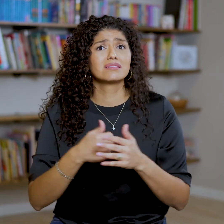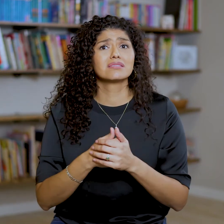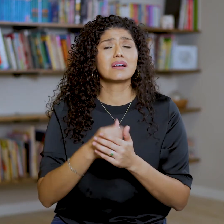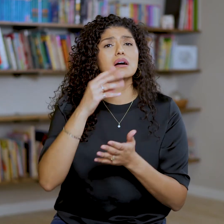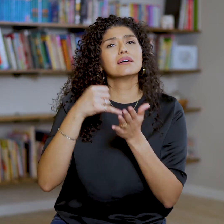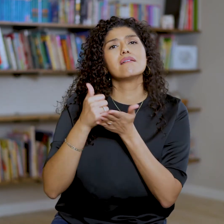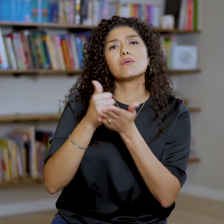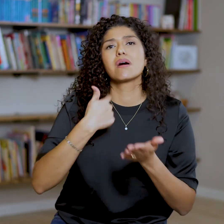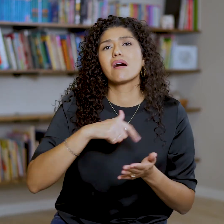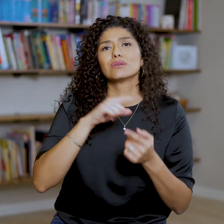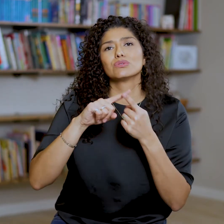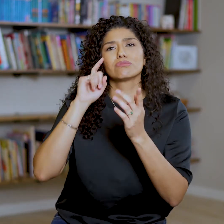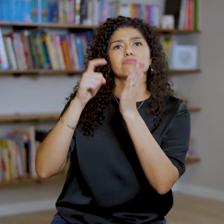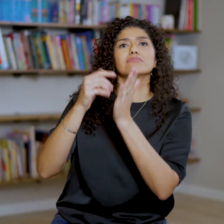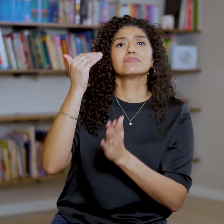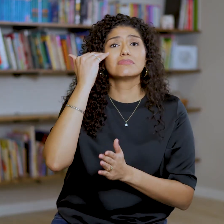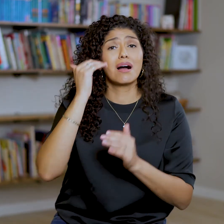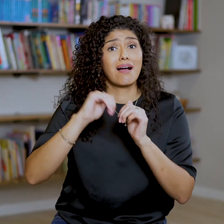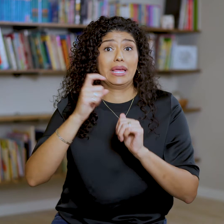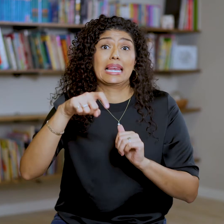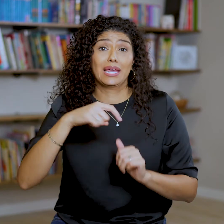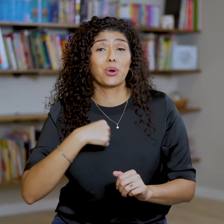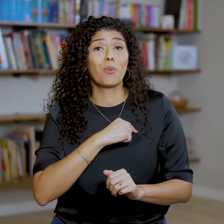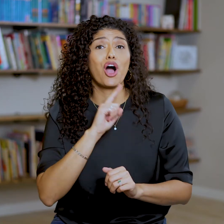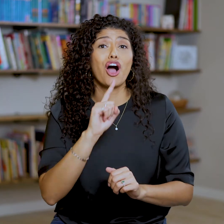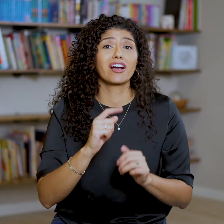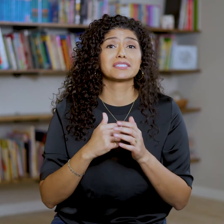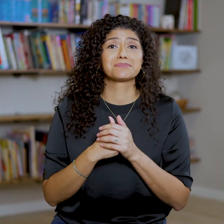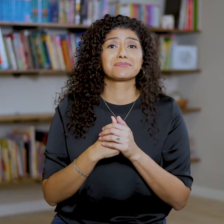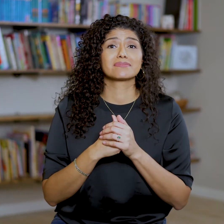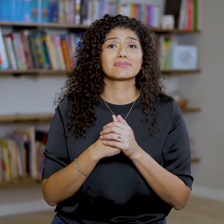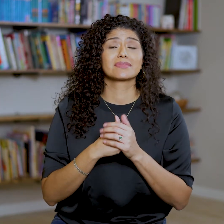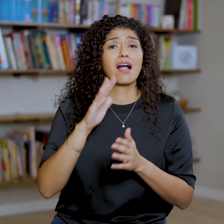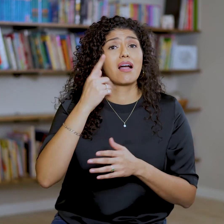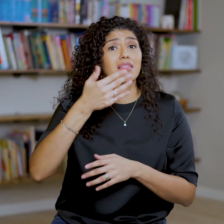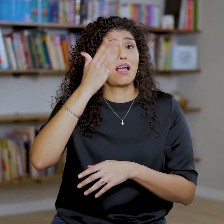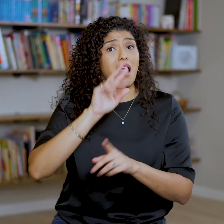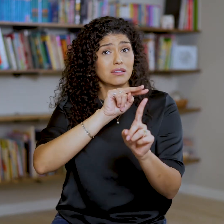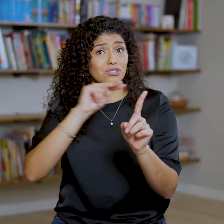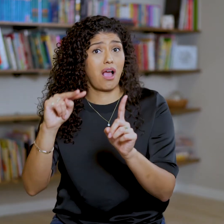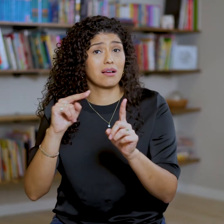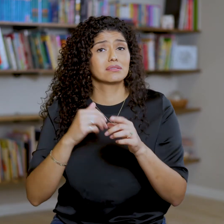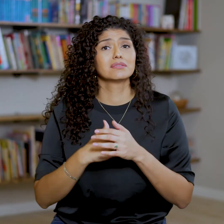and it helps us to acknowledge how desperately needy we are. The God Shot: